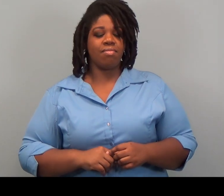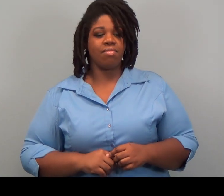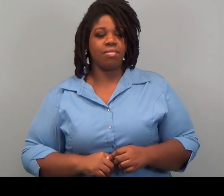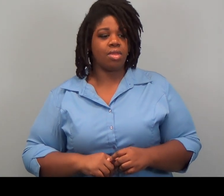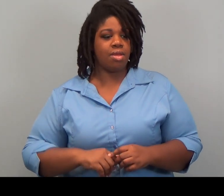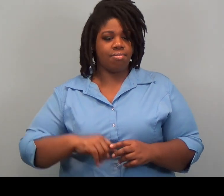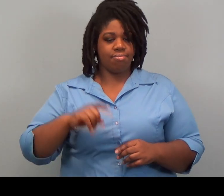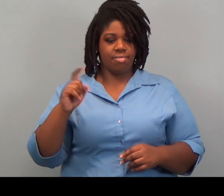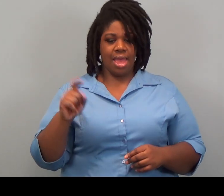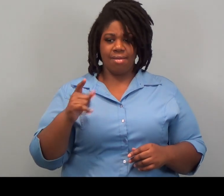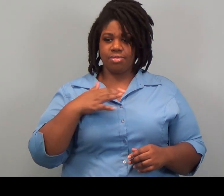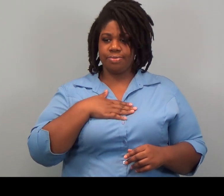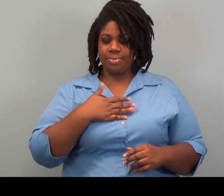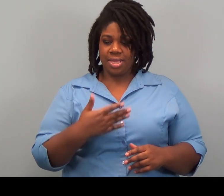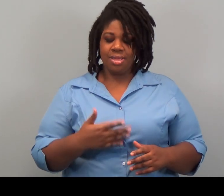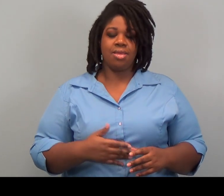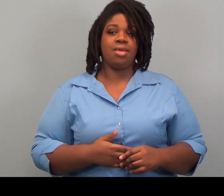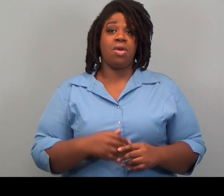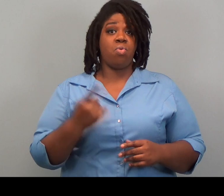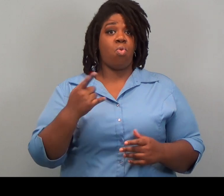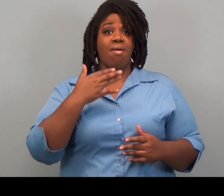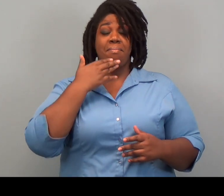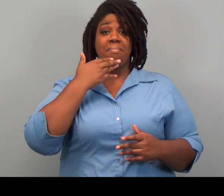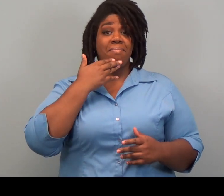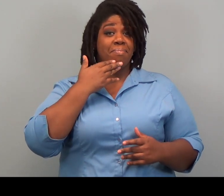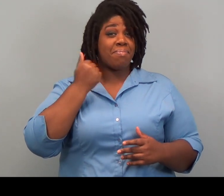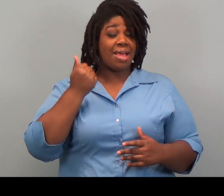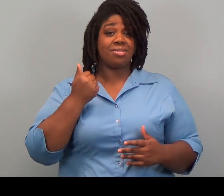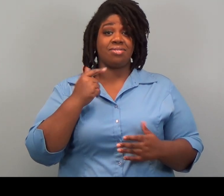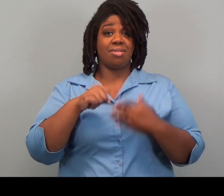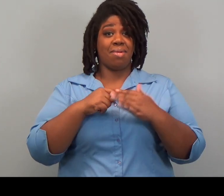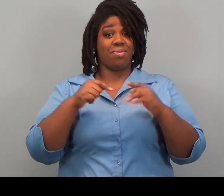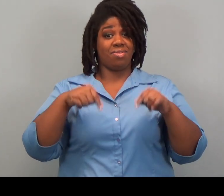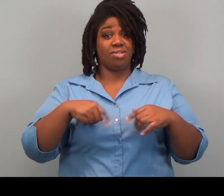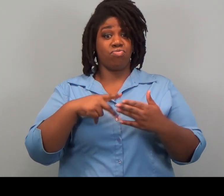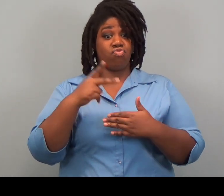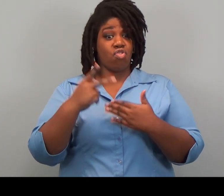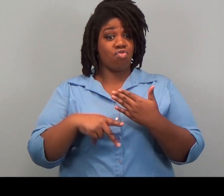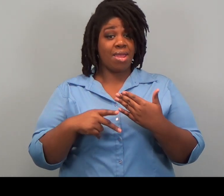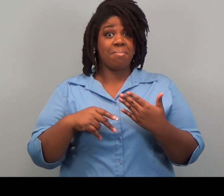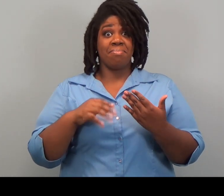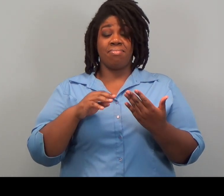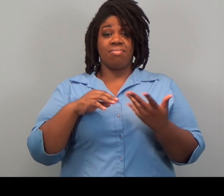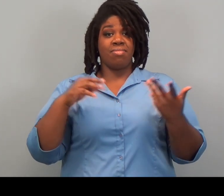I have to say that one of the best things about tax site at Community Action Duluth